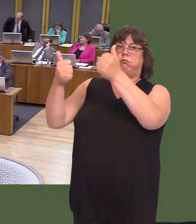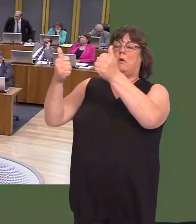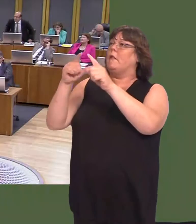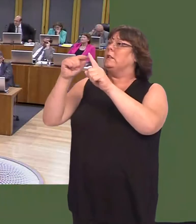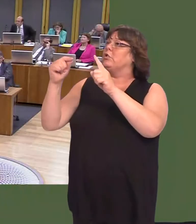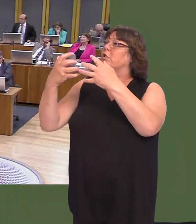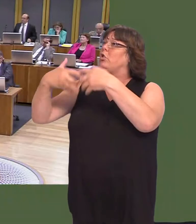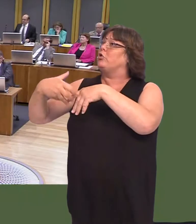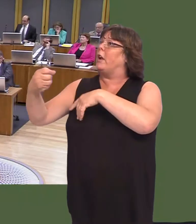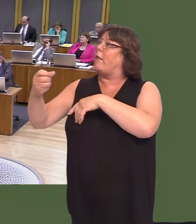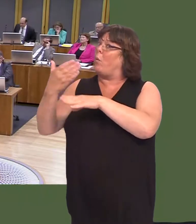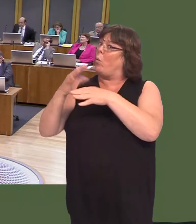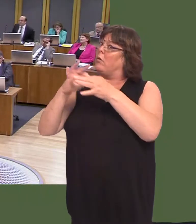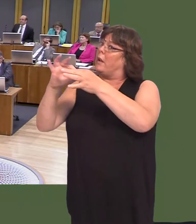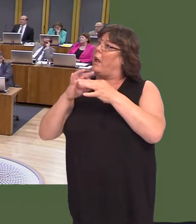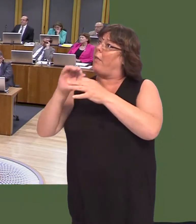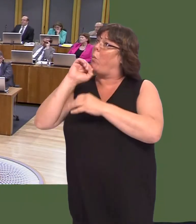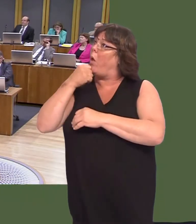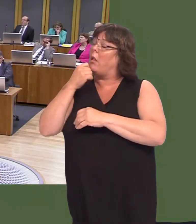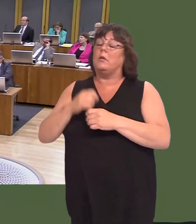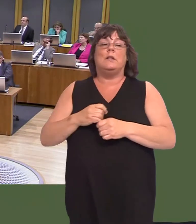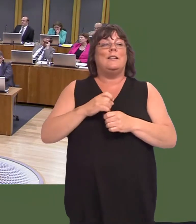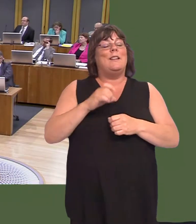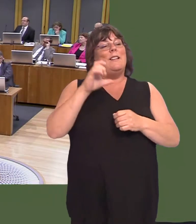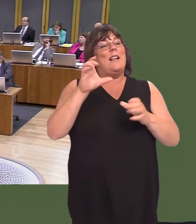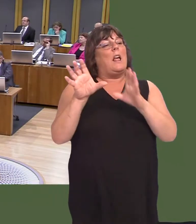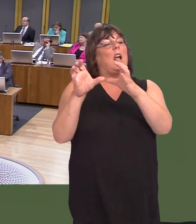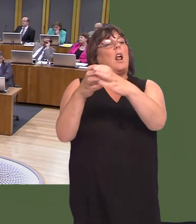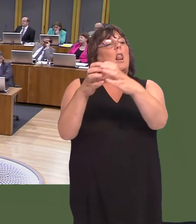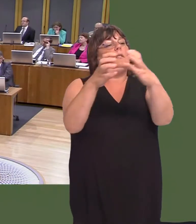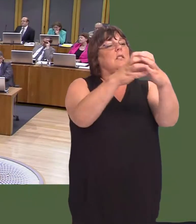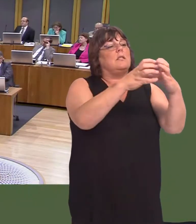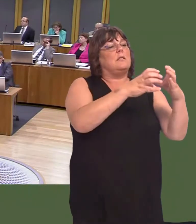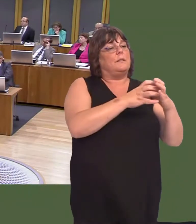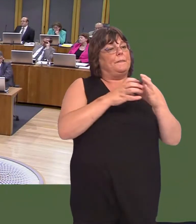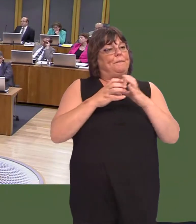Carwyn Jones: Well, clusters tend to emerge in those areas where there are already skills